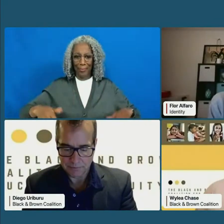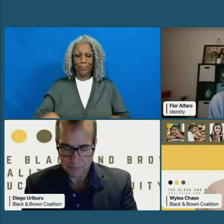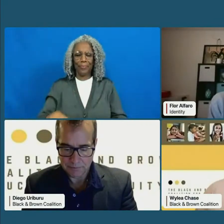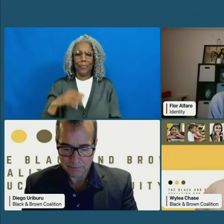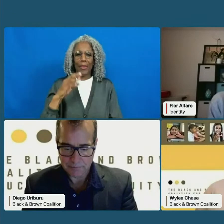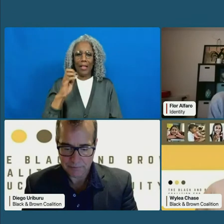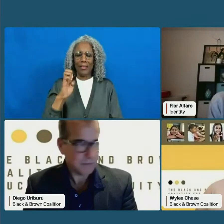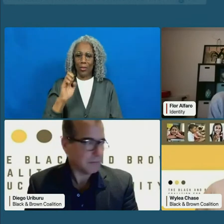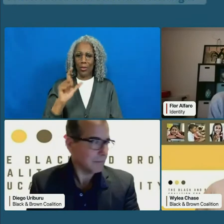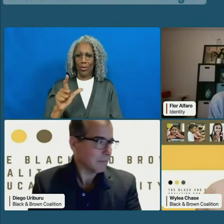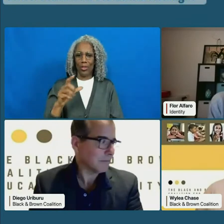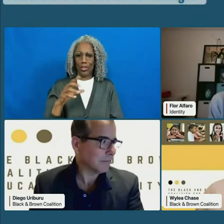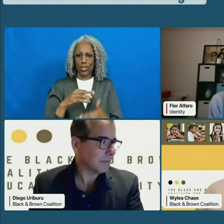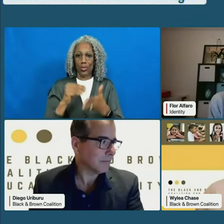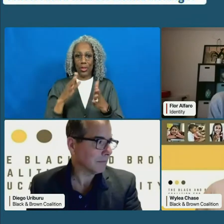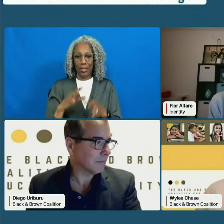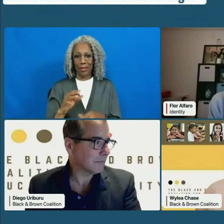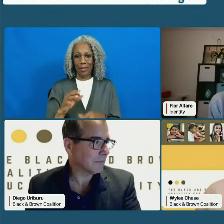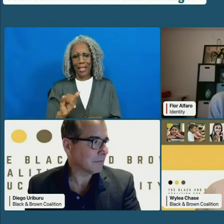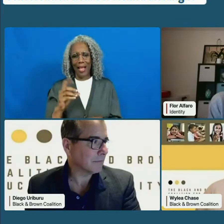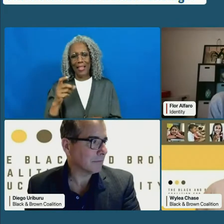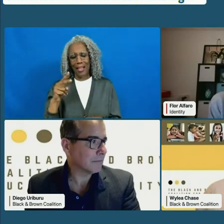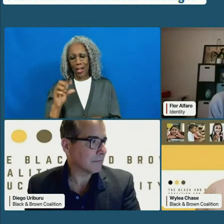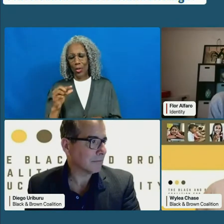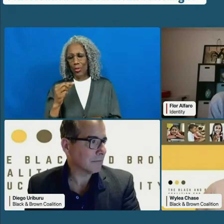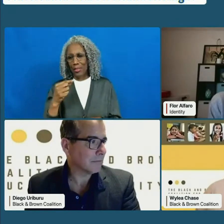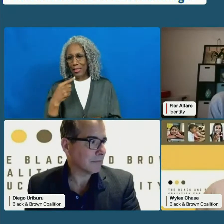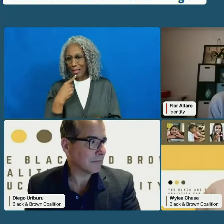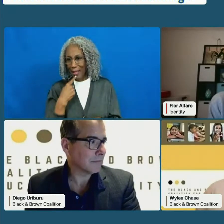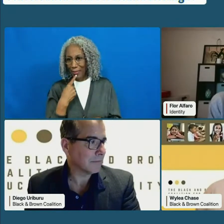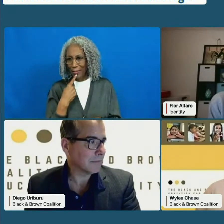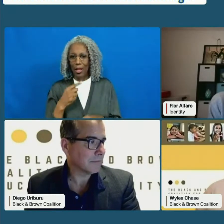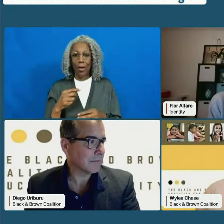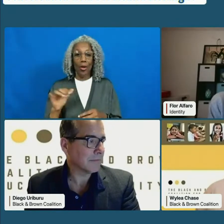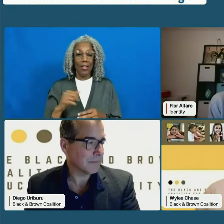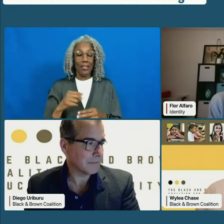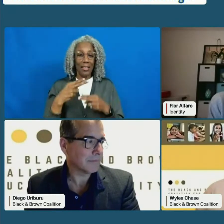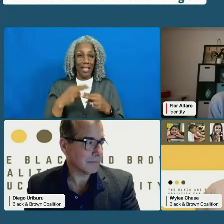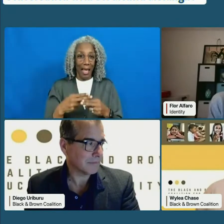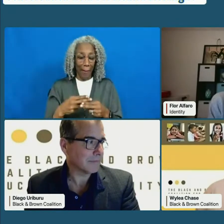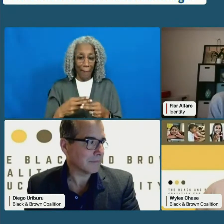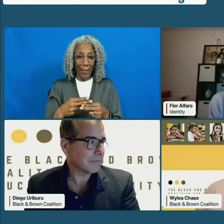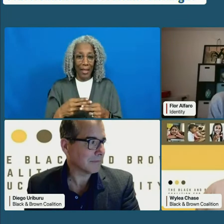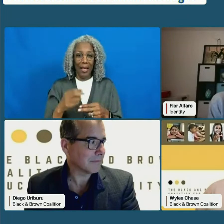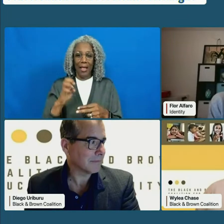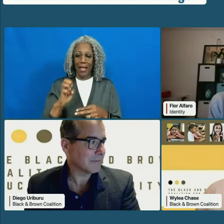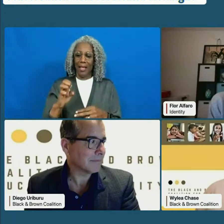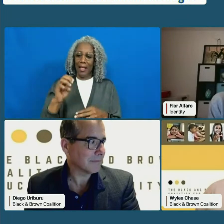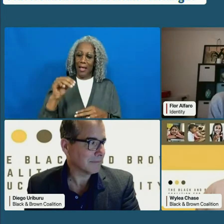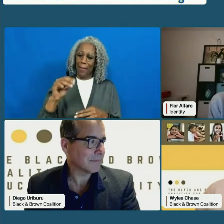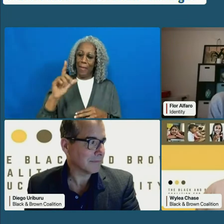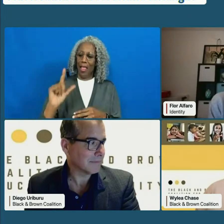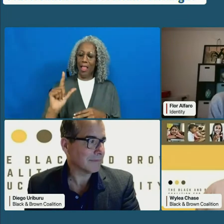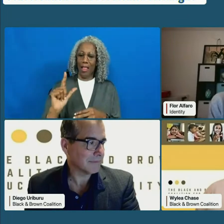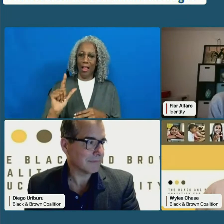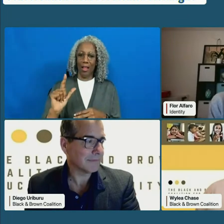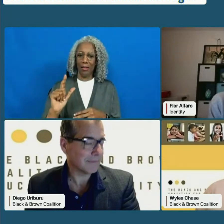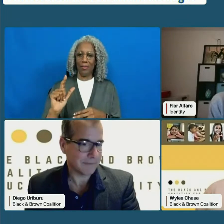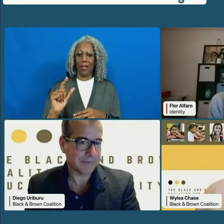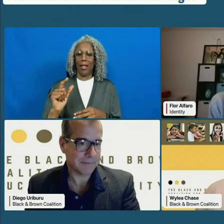you. Yep Absolutely. So, our s o students, as Diego said, we often further our students also